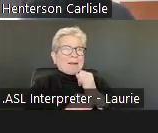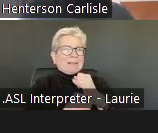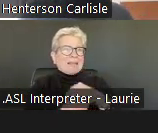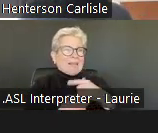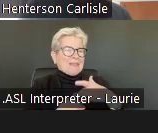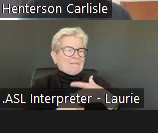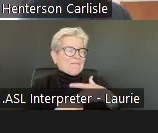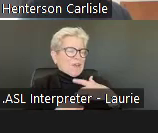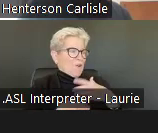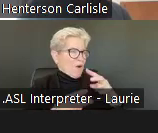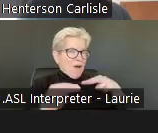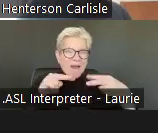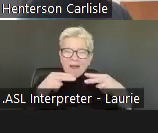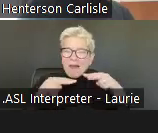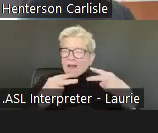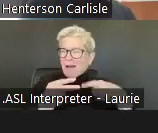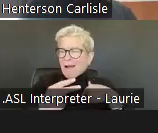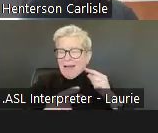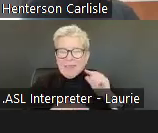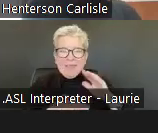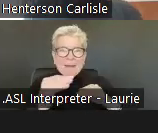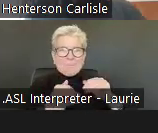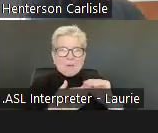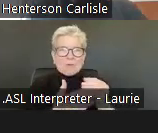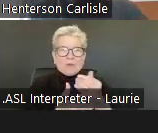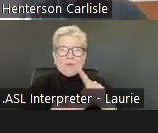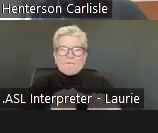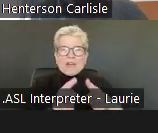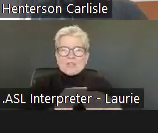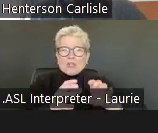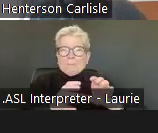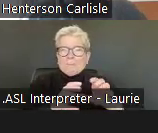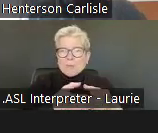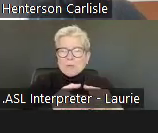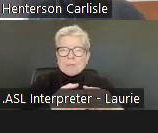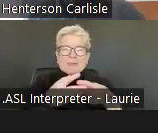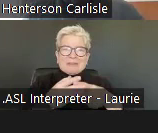friendship group that they're going to have starting in high school and some of that